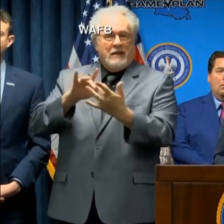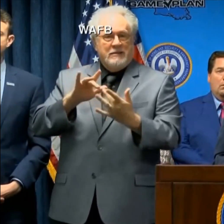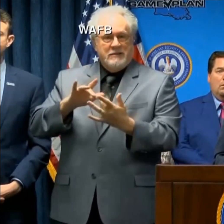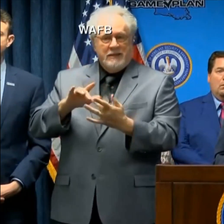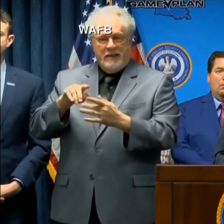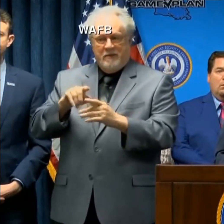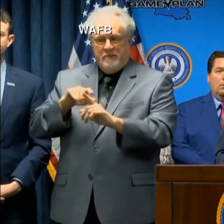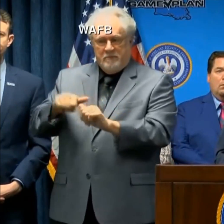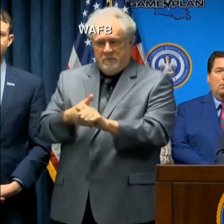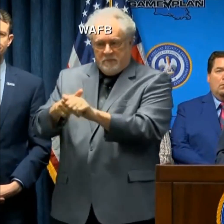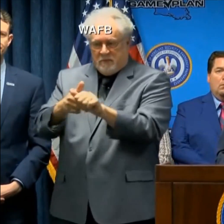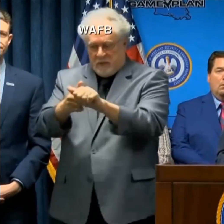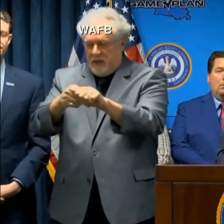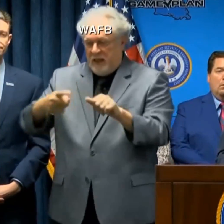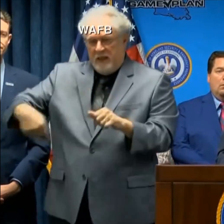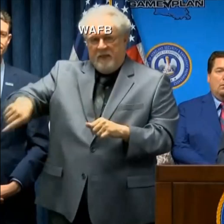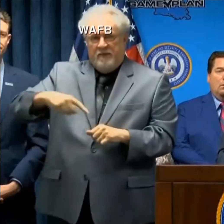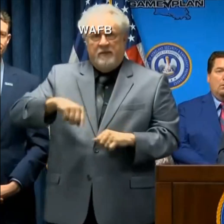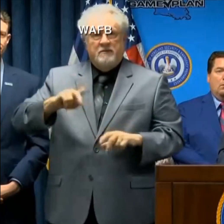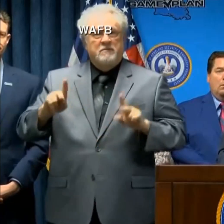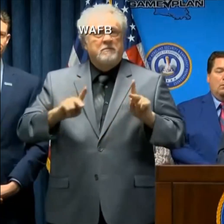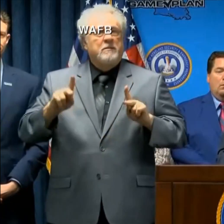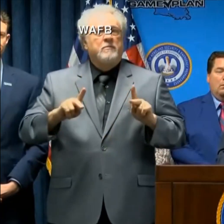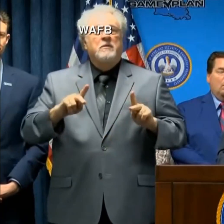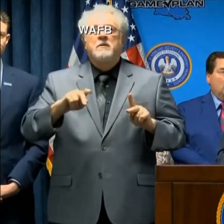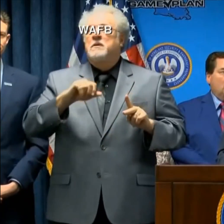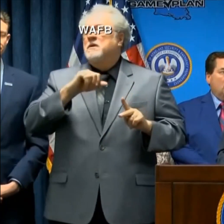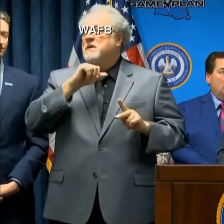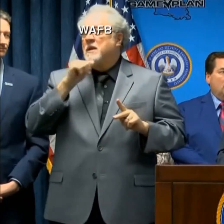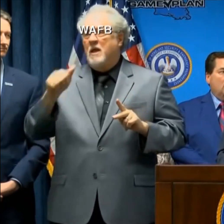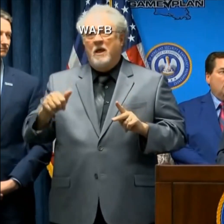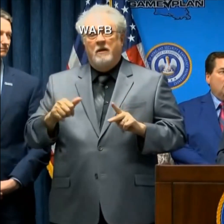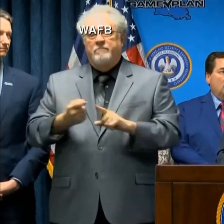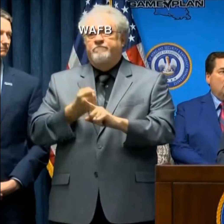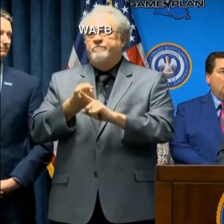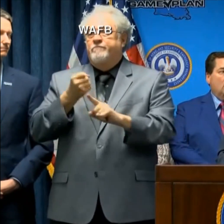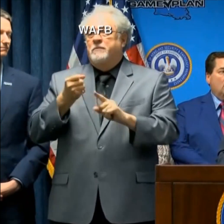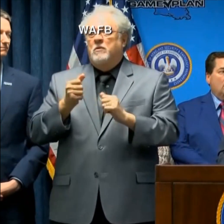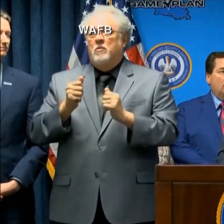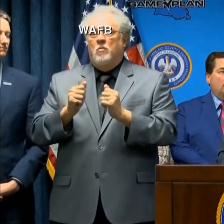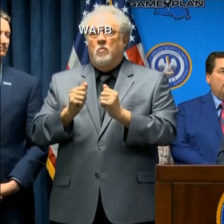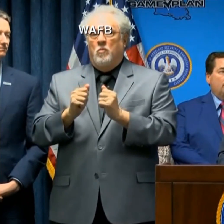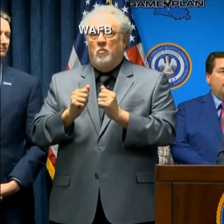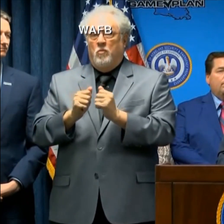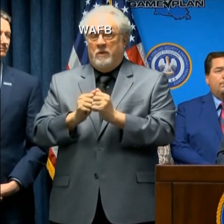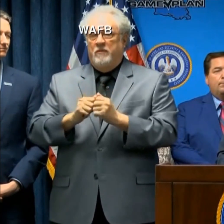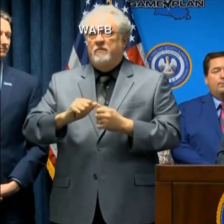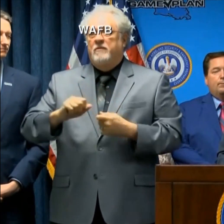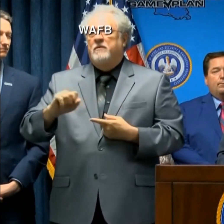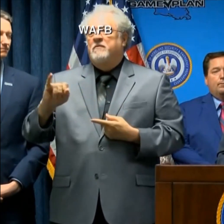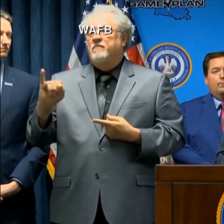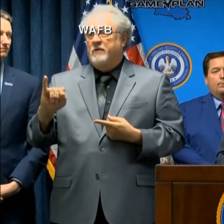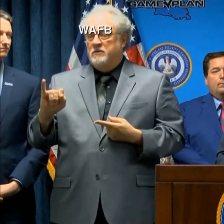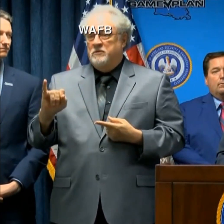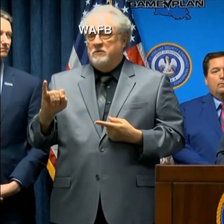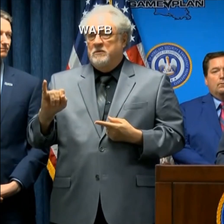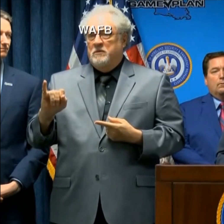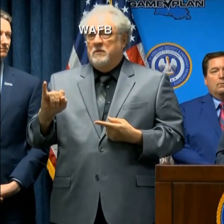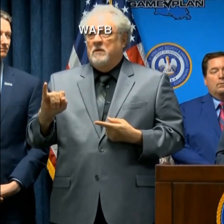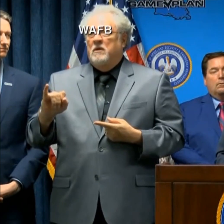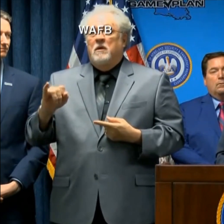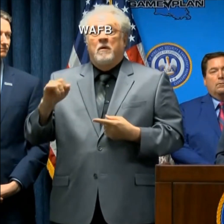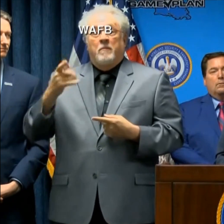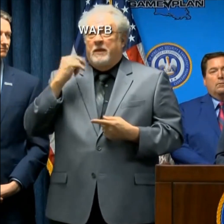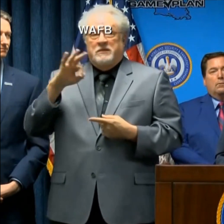these individuals are not contracting this infection but travel they're not